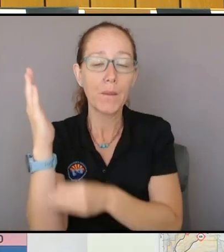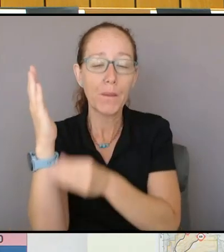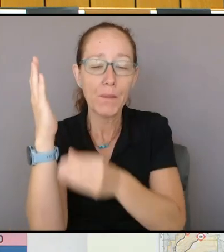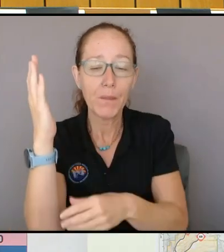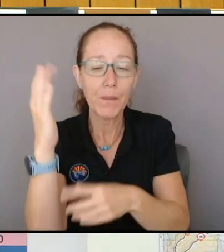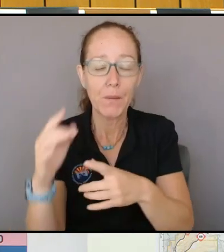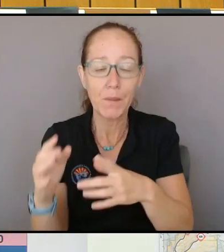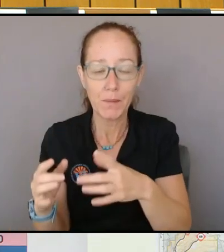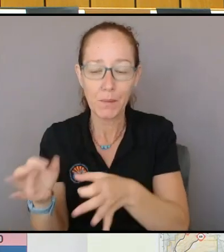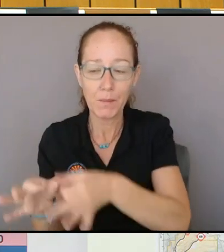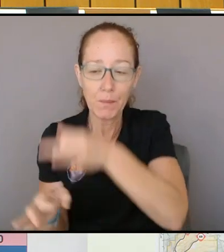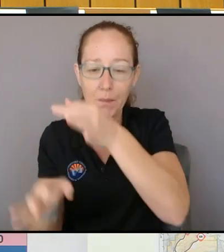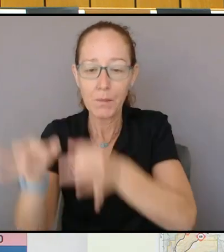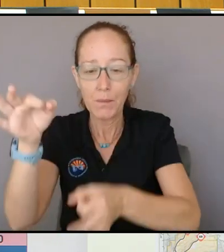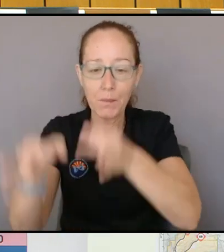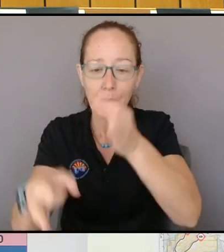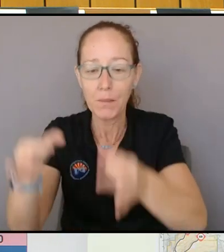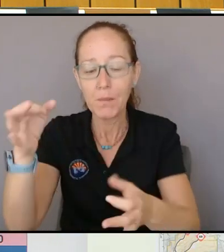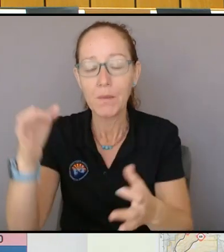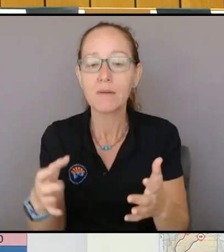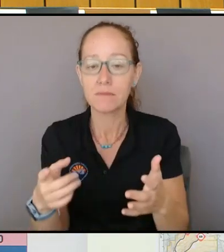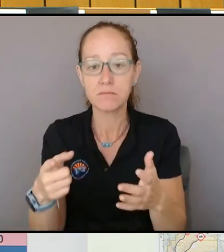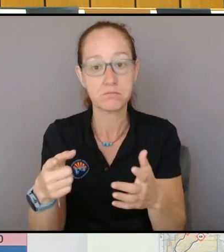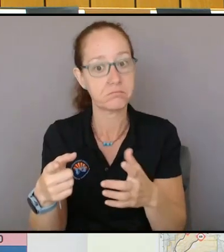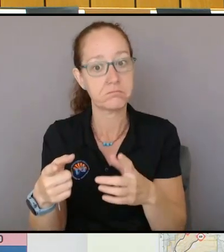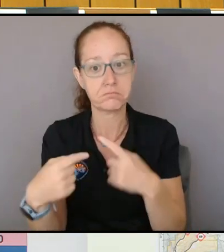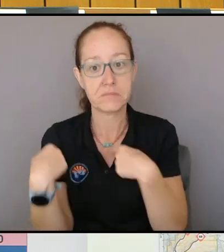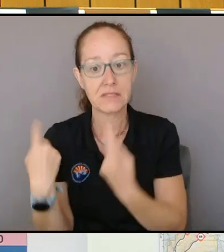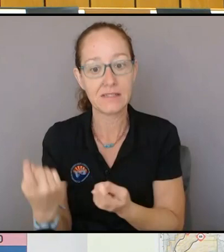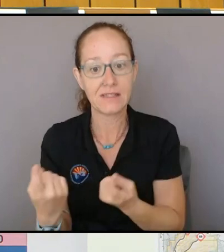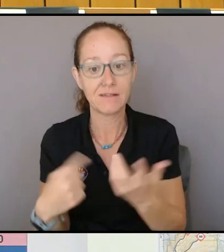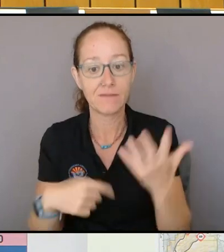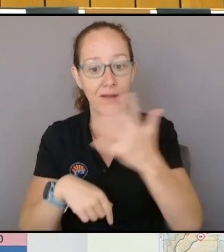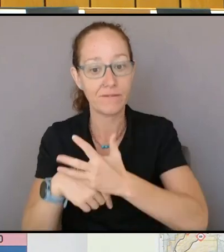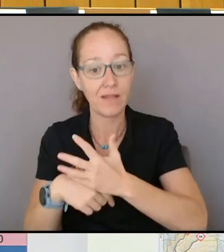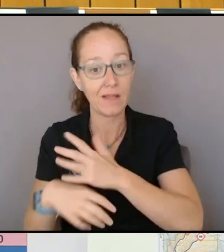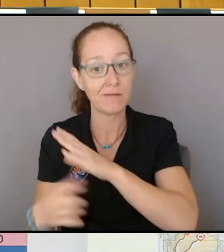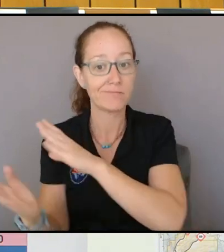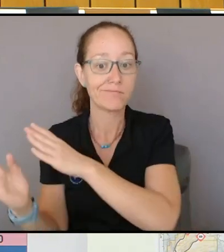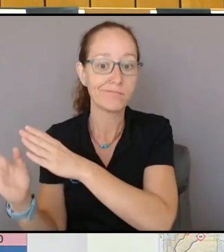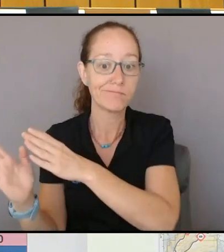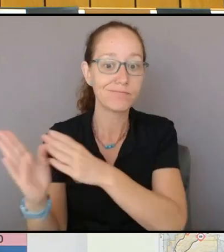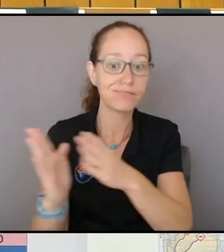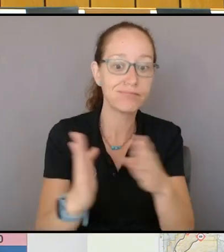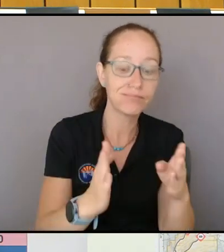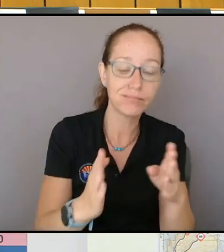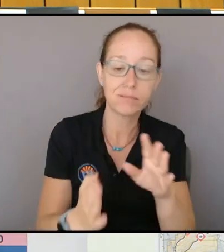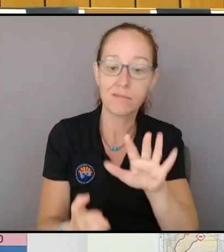the last few days. So that's looking really good. Slower going as they improve this whole road system on the east